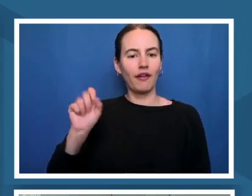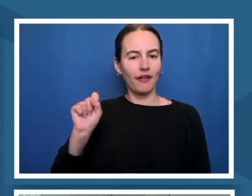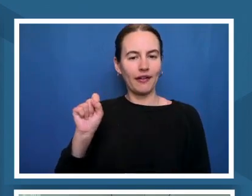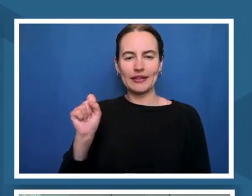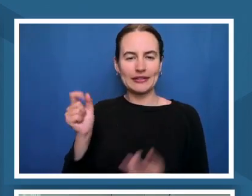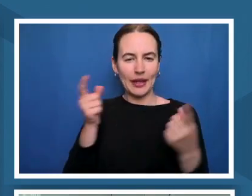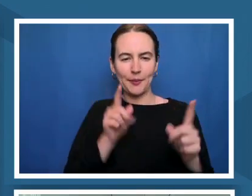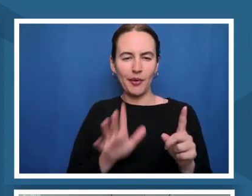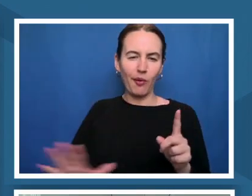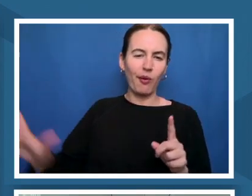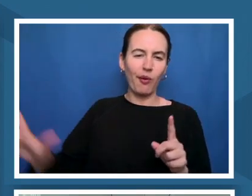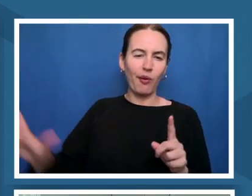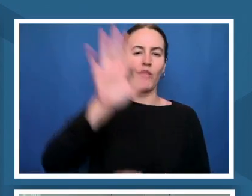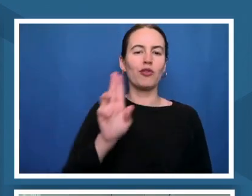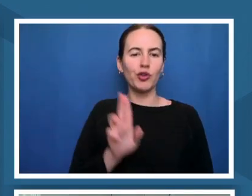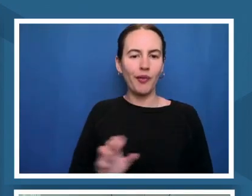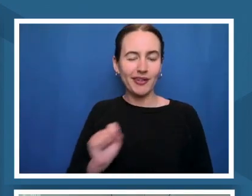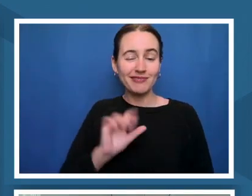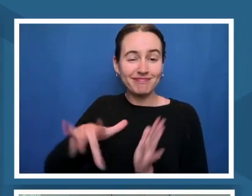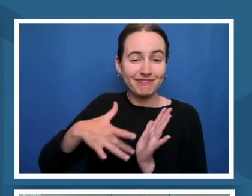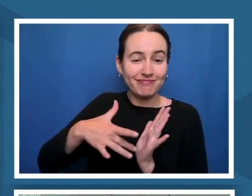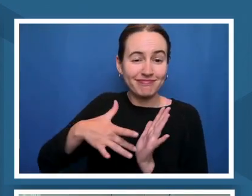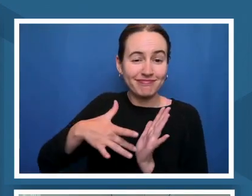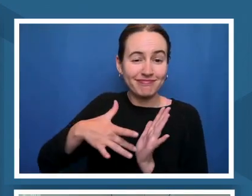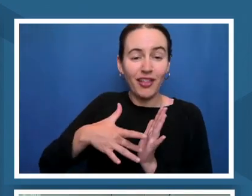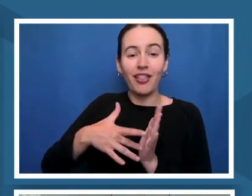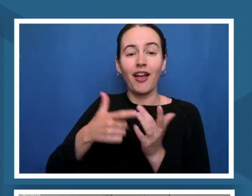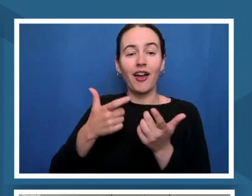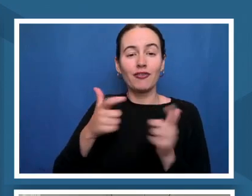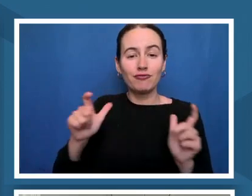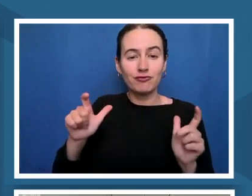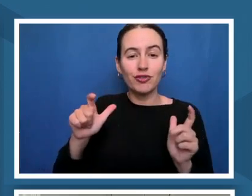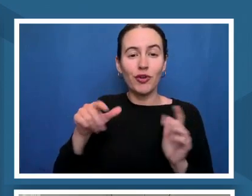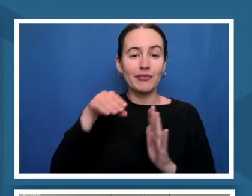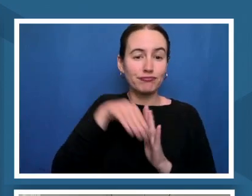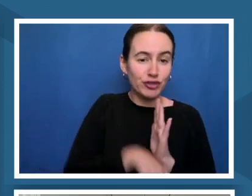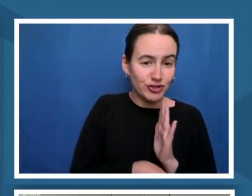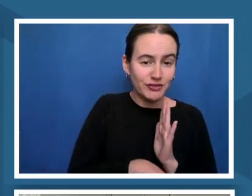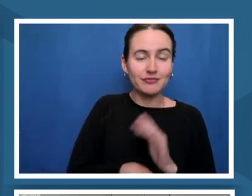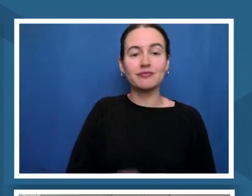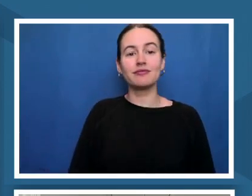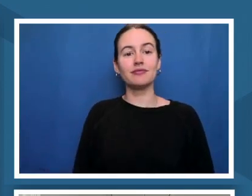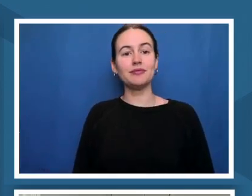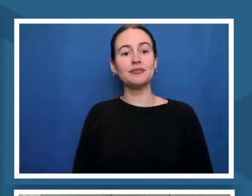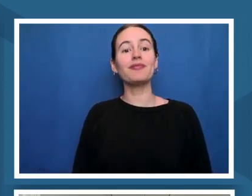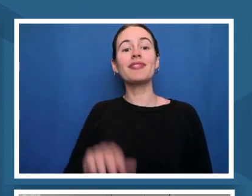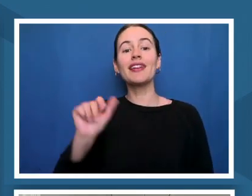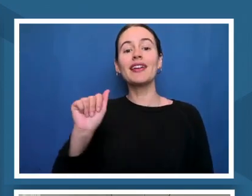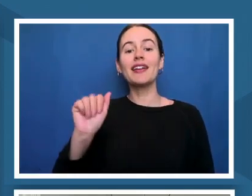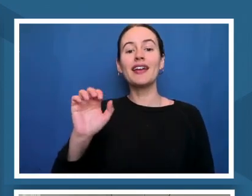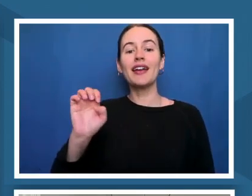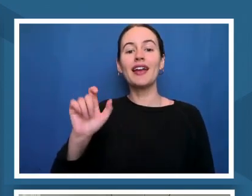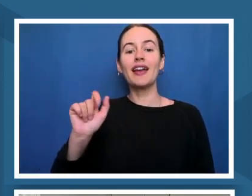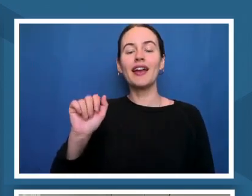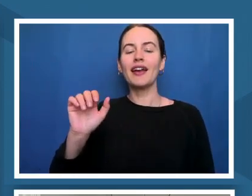the middle of the great depression and aerialists like these um